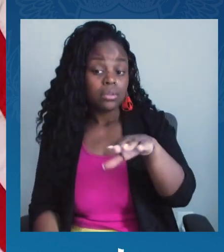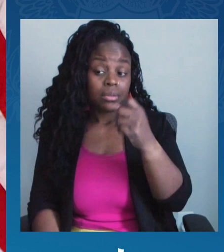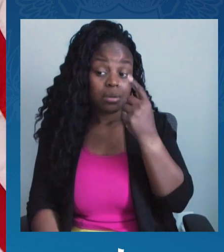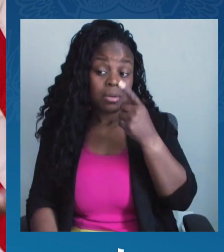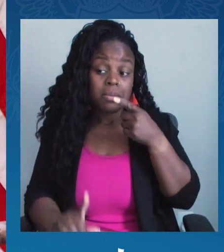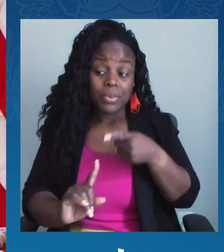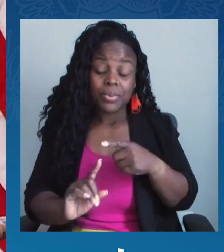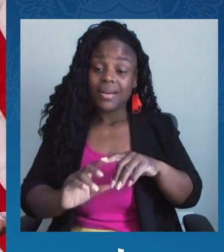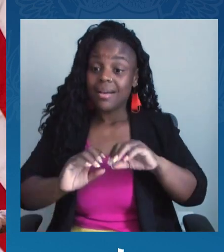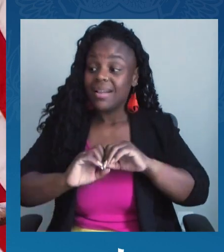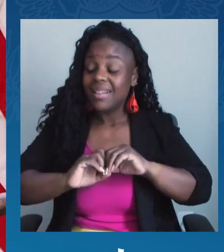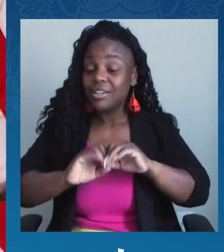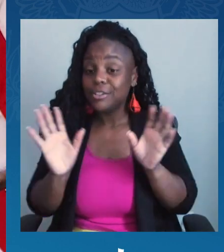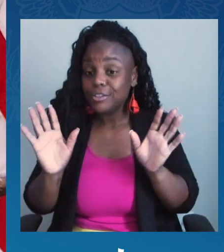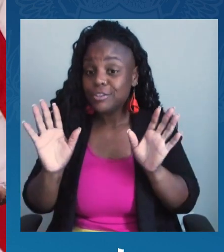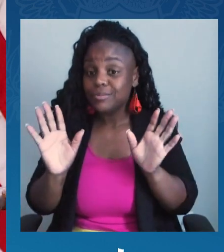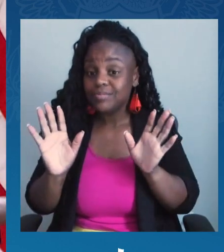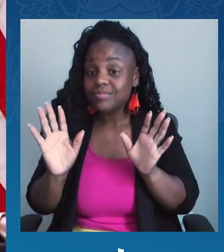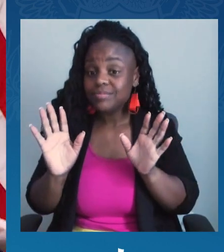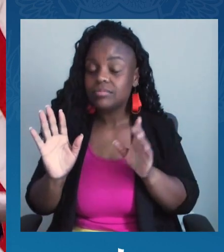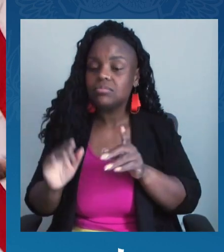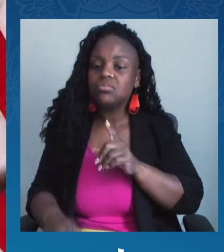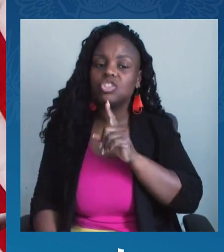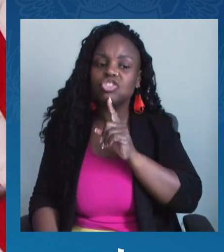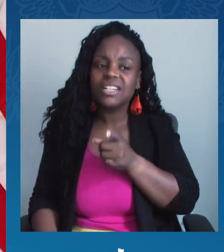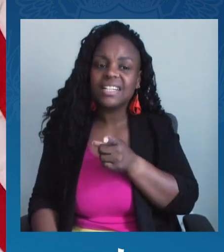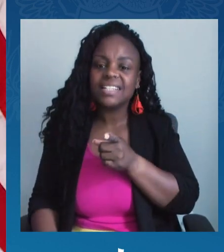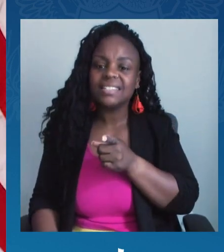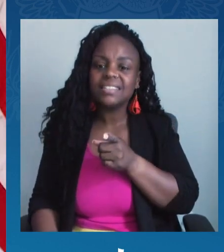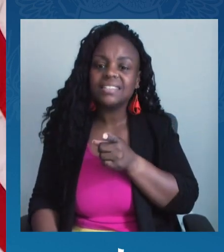As big as people standing in line